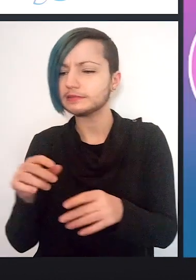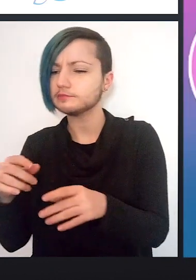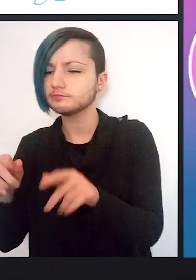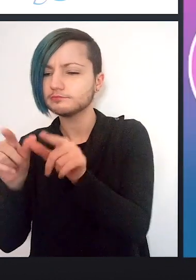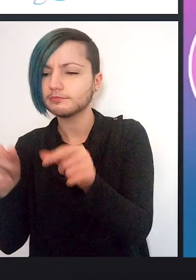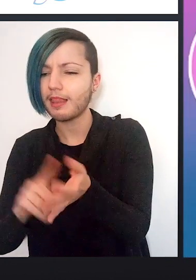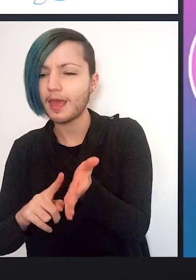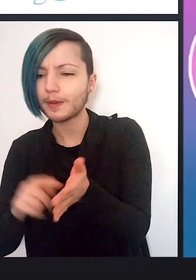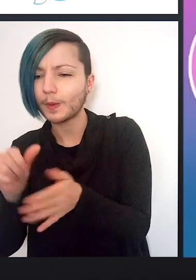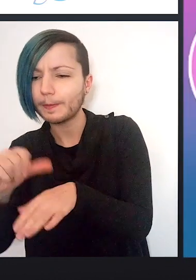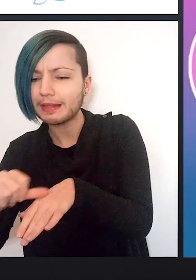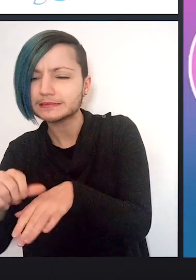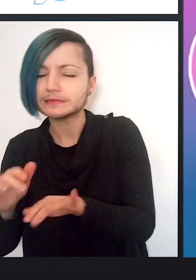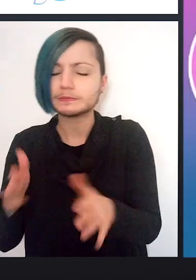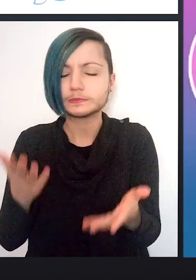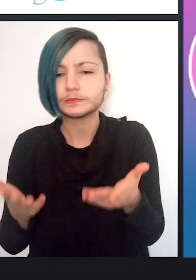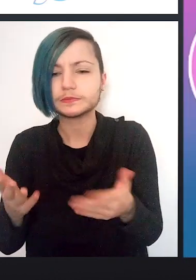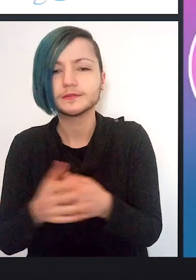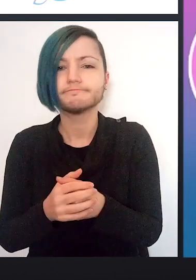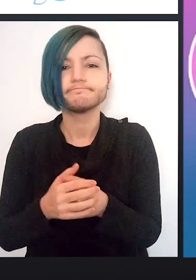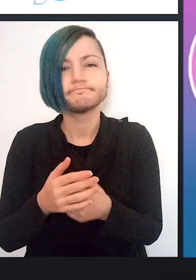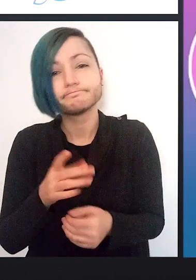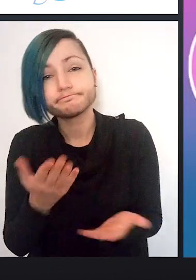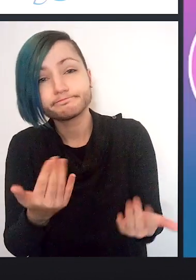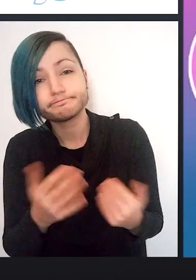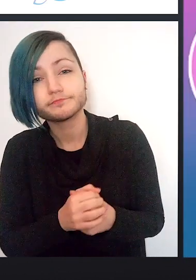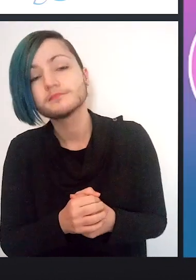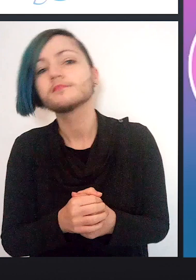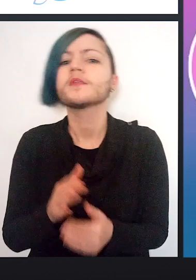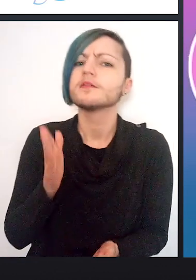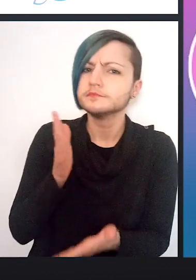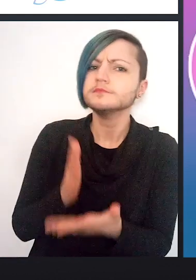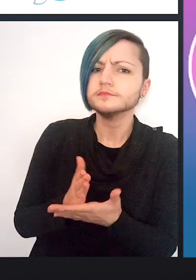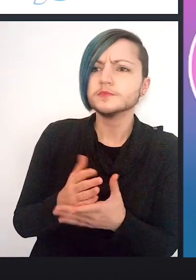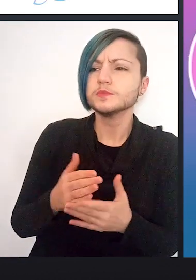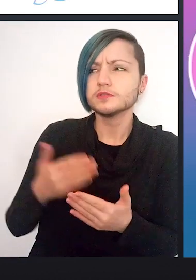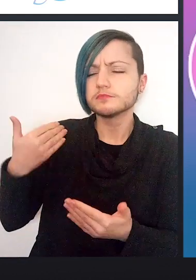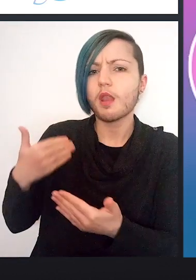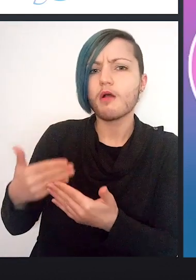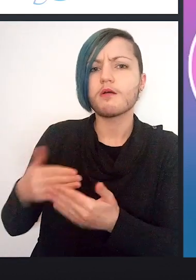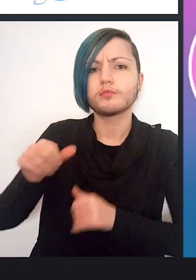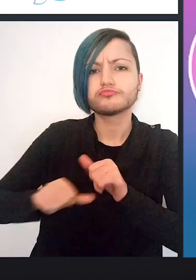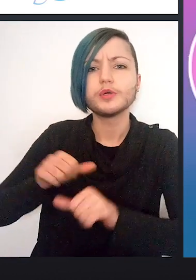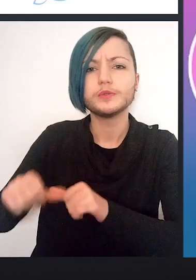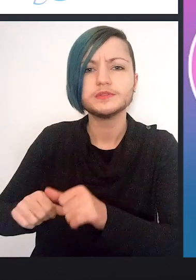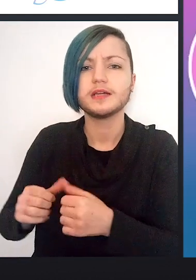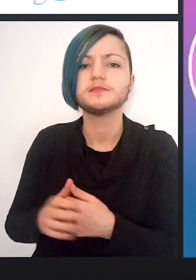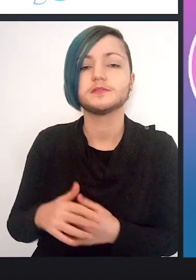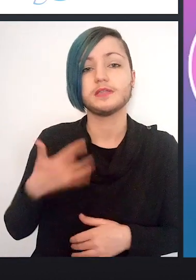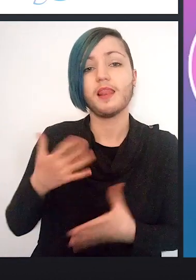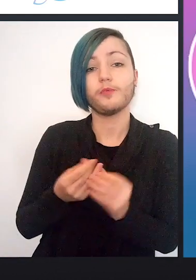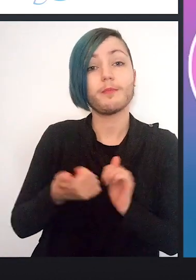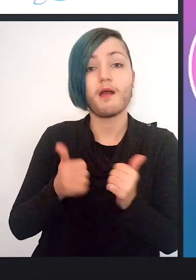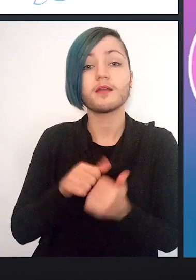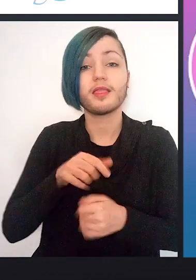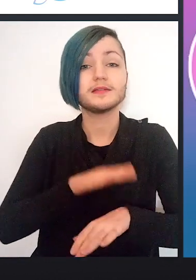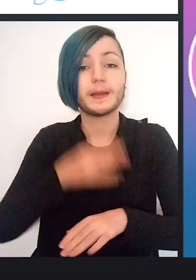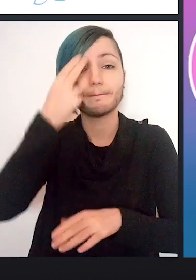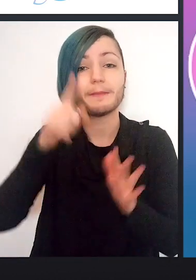Yes, it was certainly quite a process, because I was living with my partner Ellen,